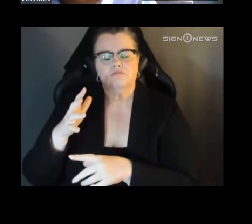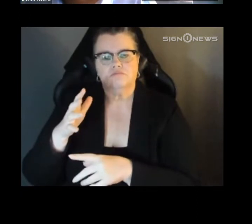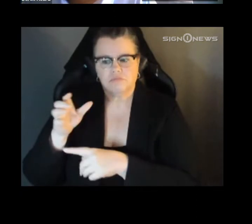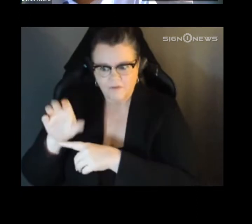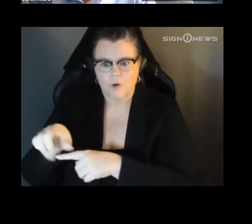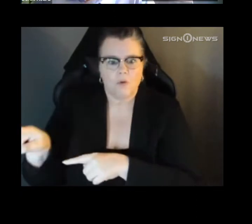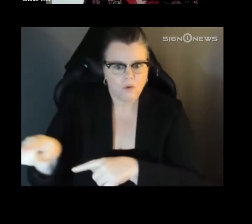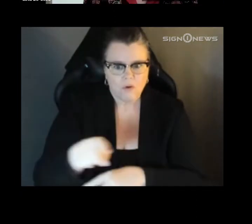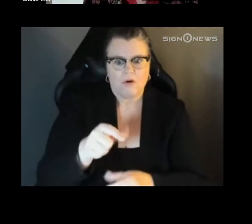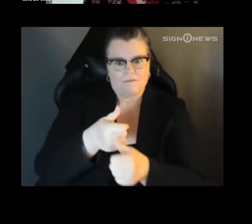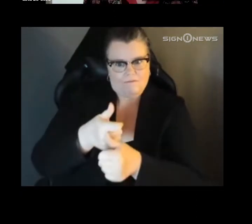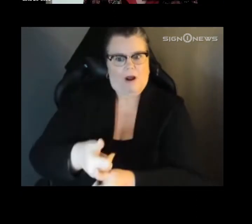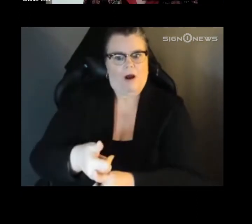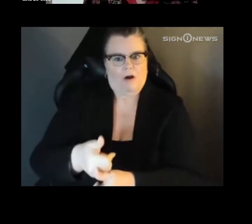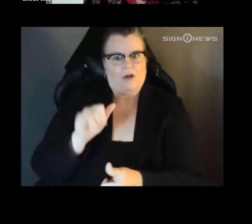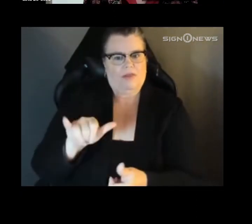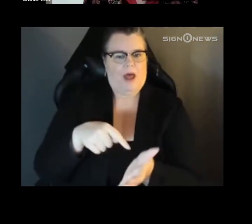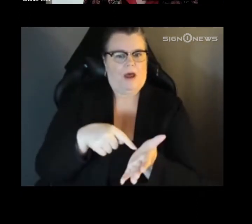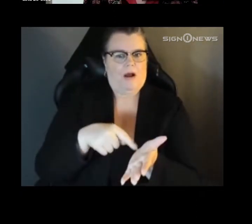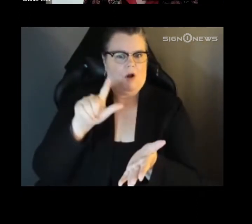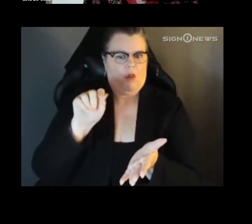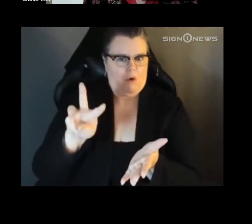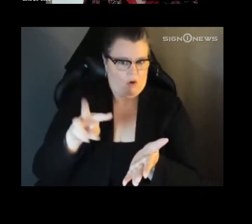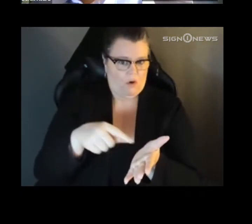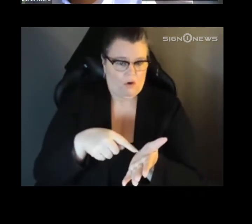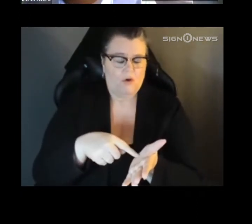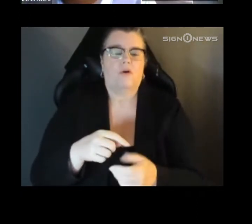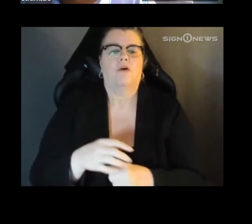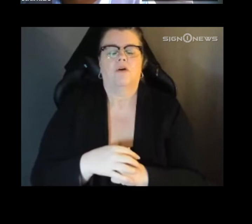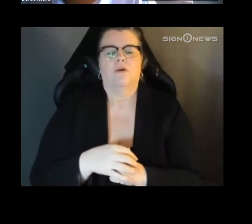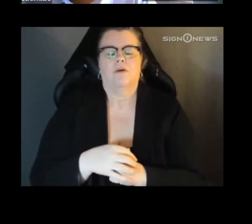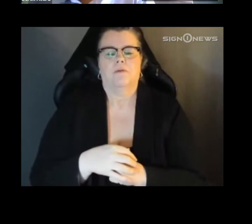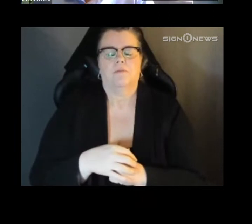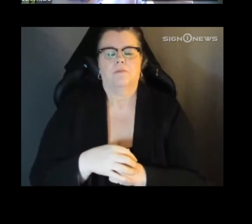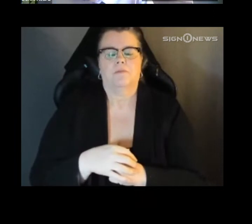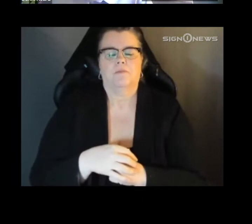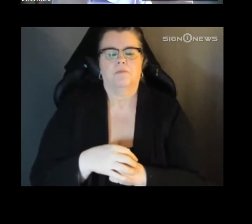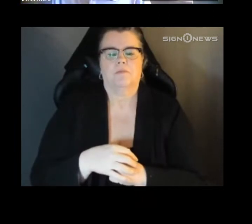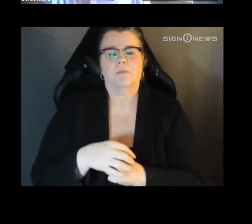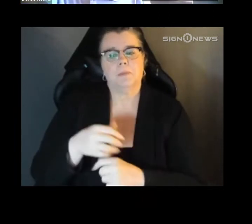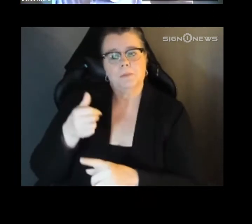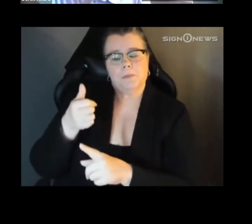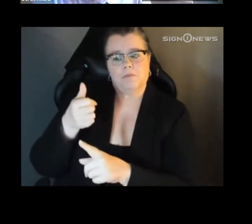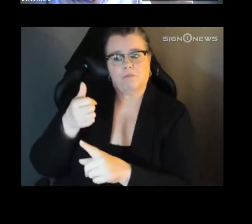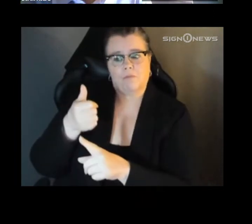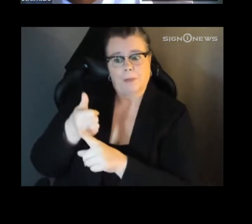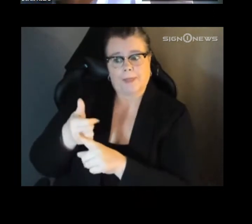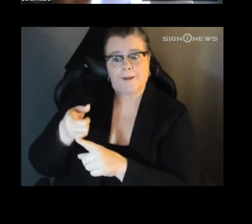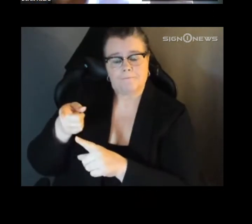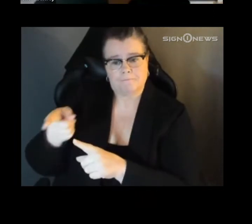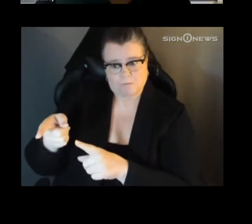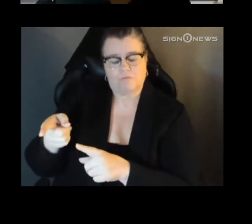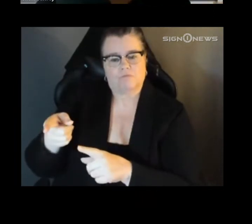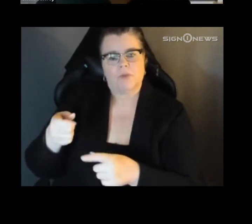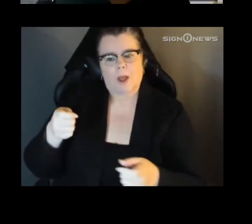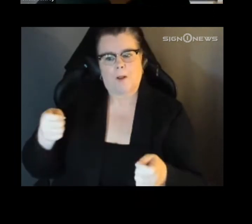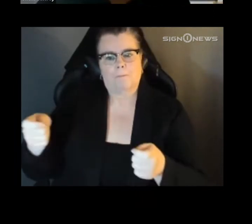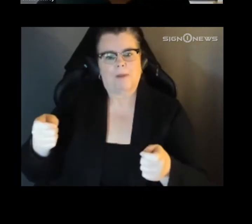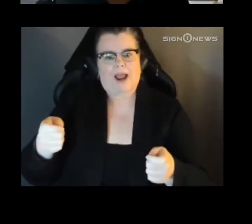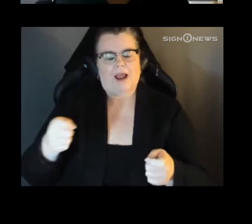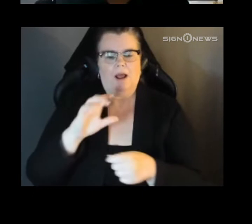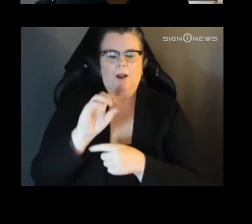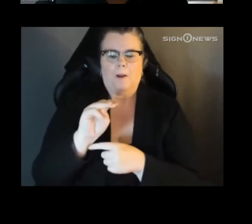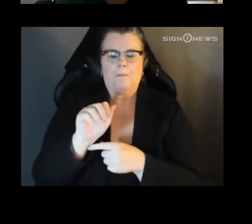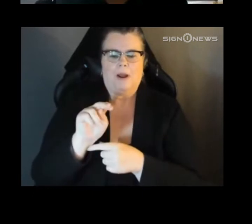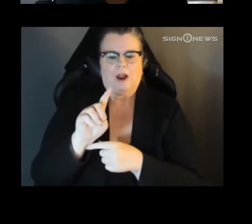Commander in chief of the state military there are second set of candidates we're going to pass